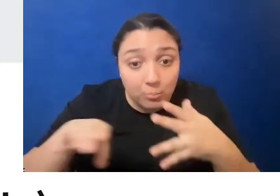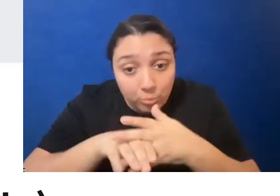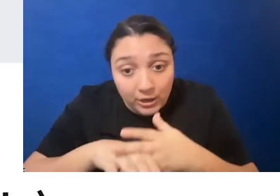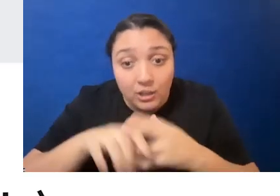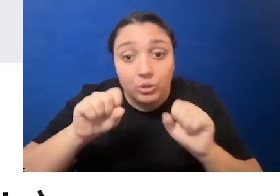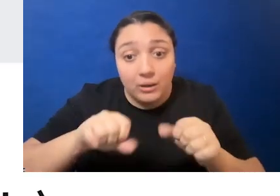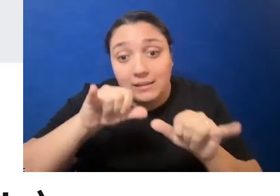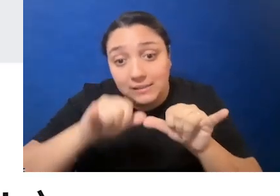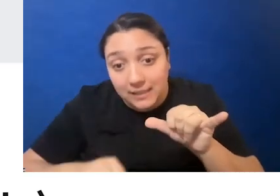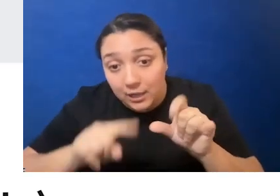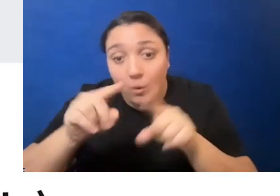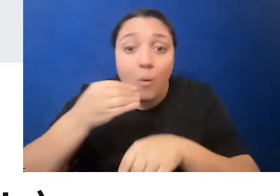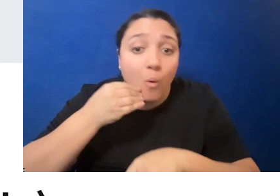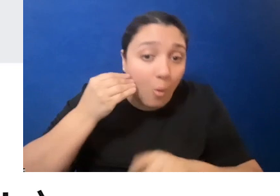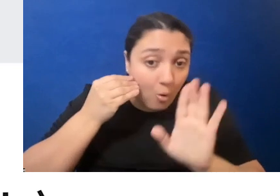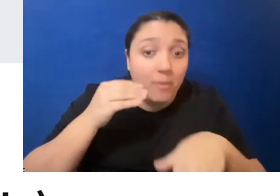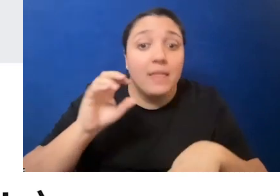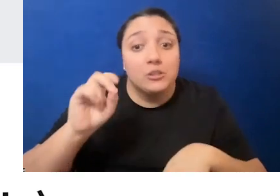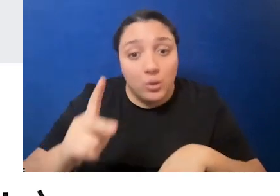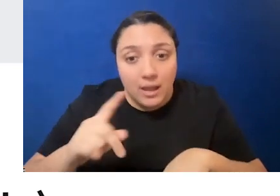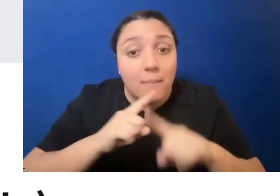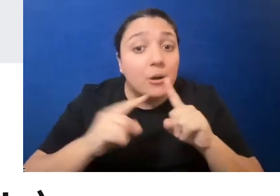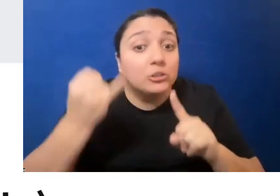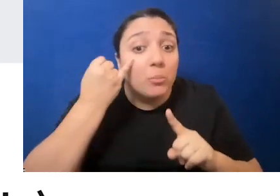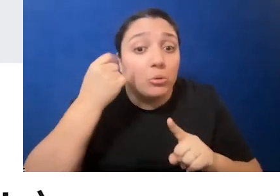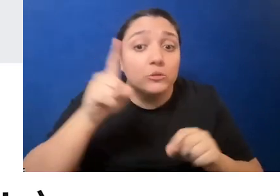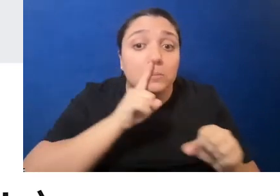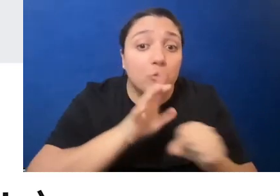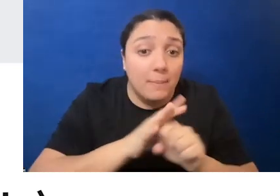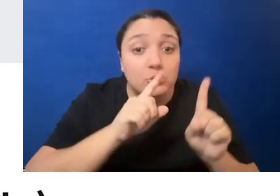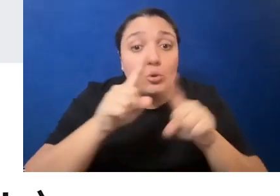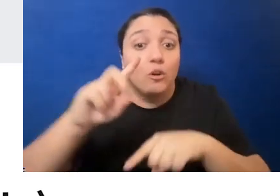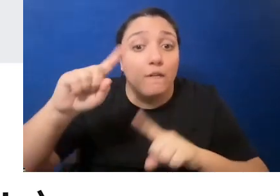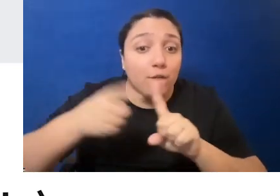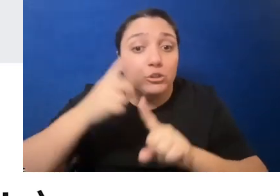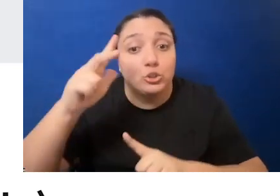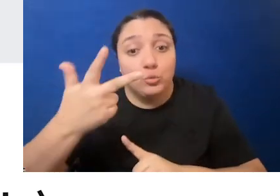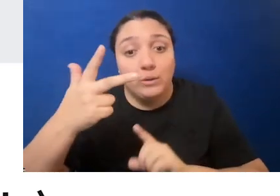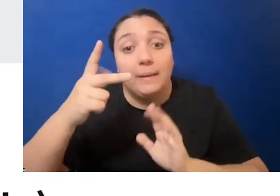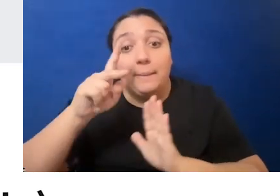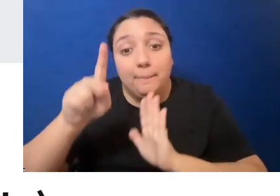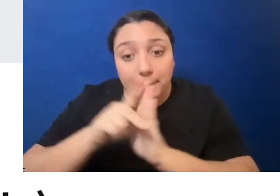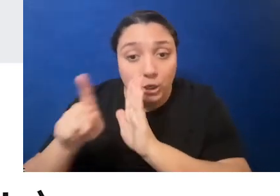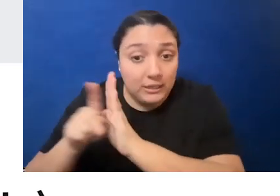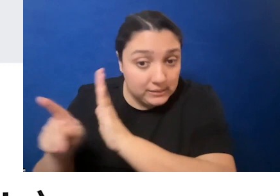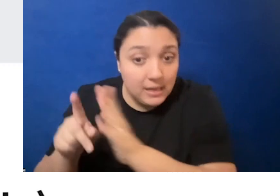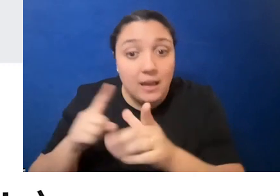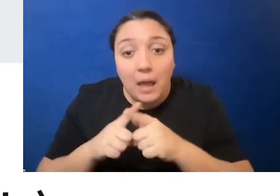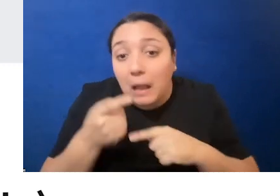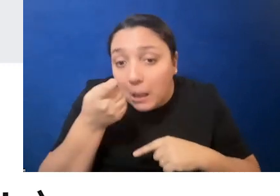CHECK IN AND SEE IF YOU NEED A BREAK, IF YOU CAN STAY OR GO HOME, THAT IS OKAY. BUT WHAT IF YOU COMMIT TO FIRST THREE PERIODS.